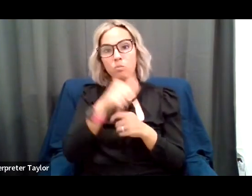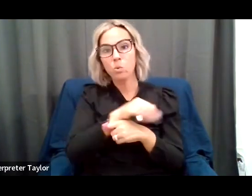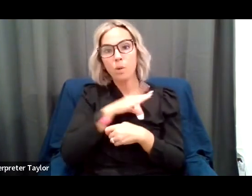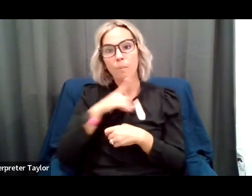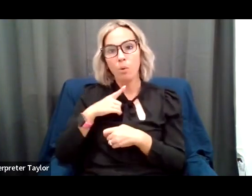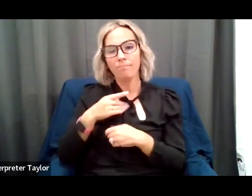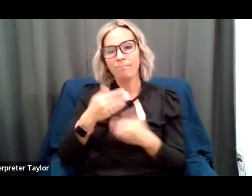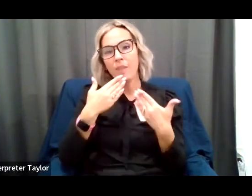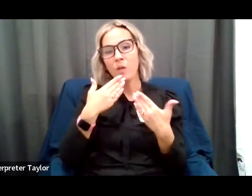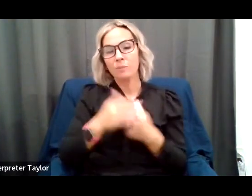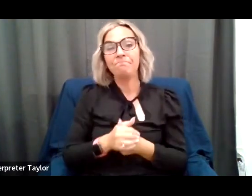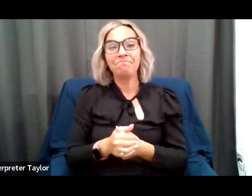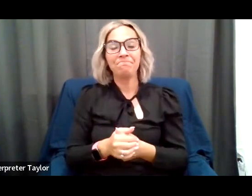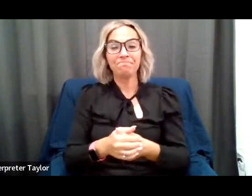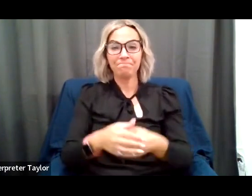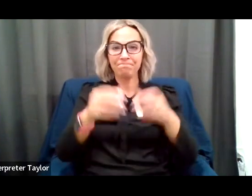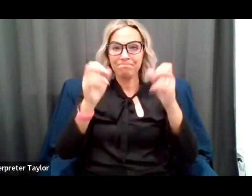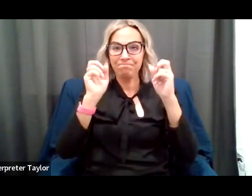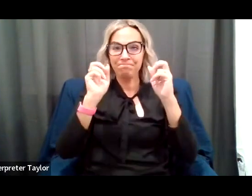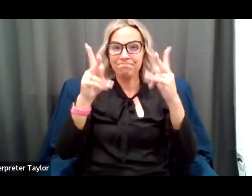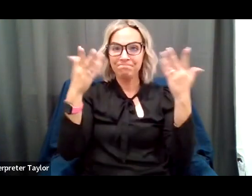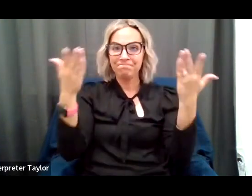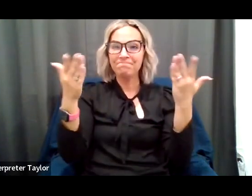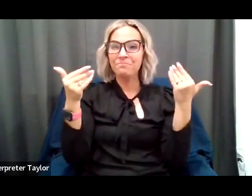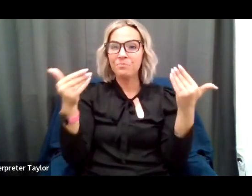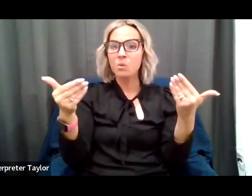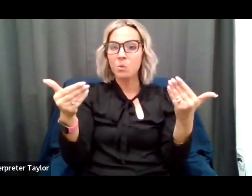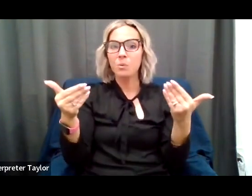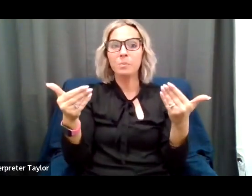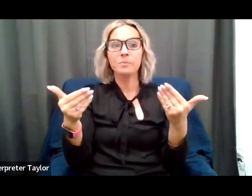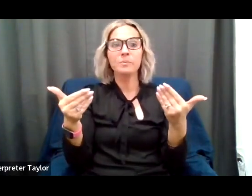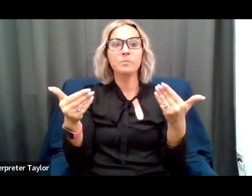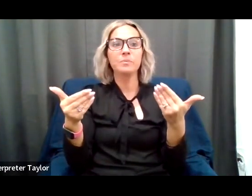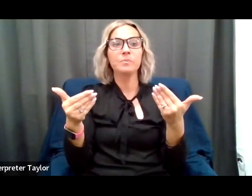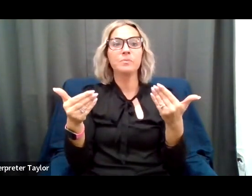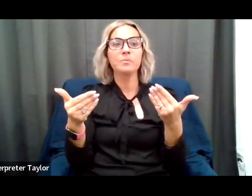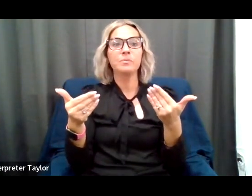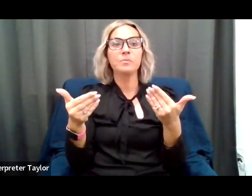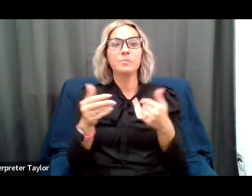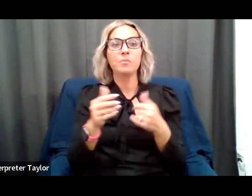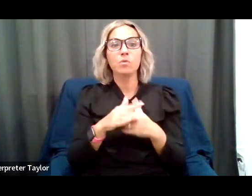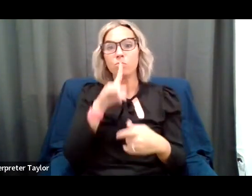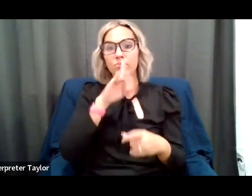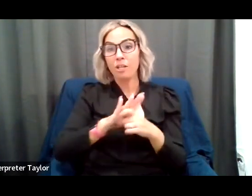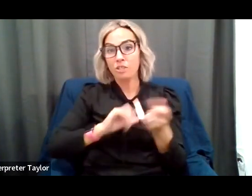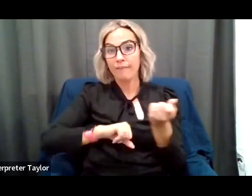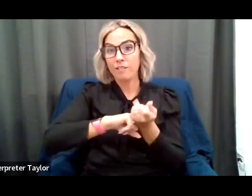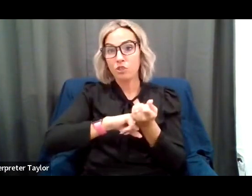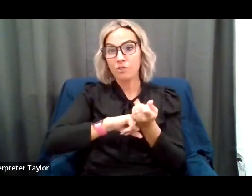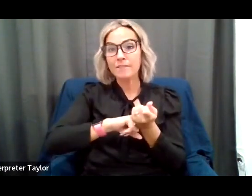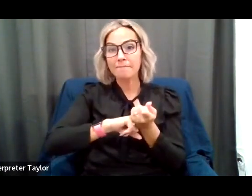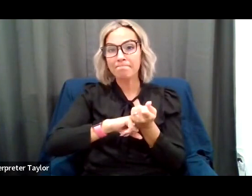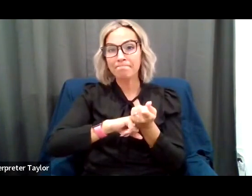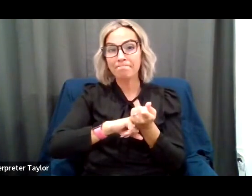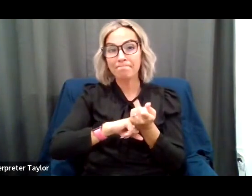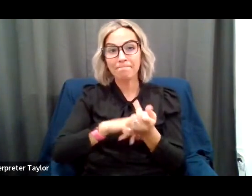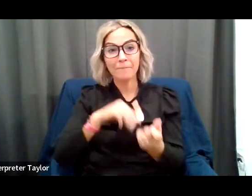Okay, so let's go to... Pledge of Allegiance, Ms. Gaines?